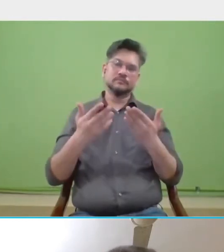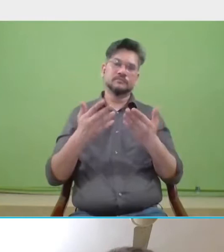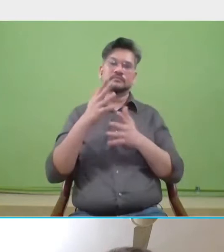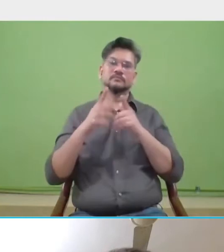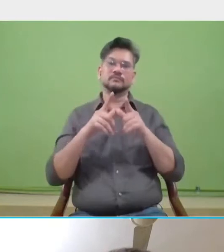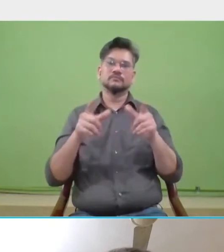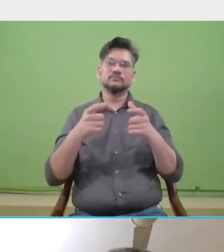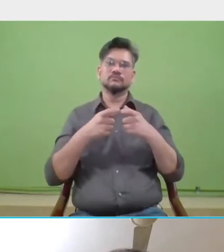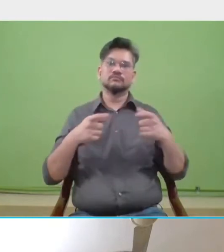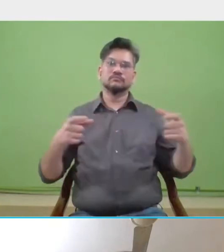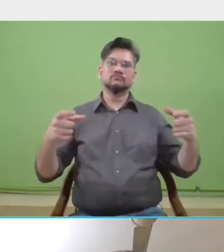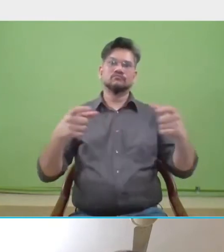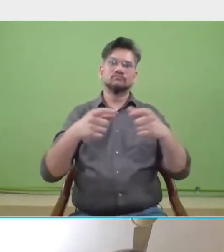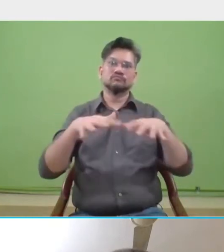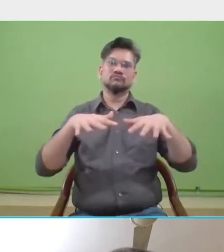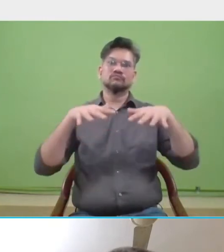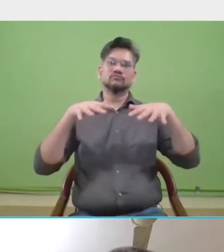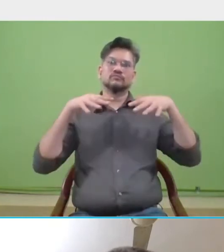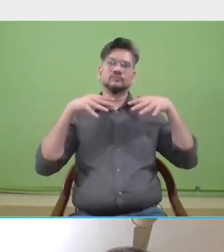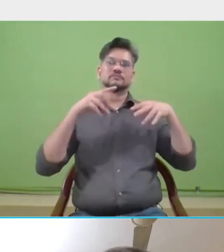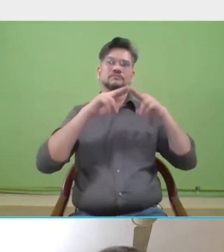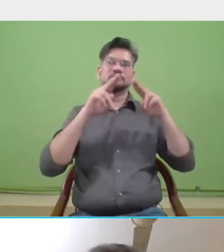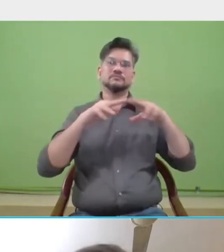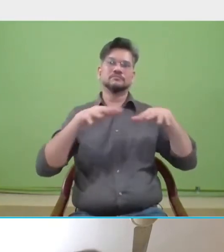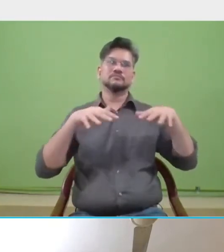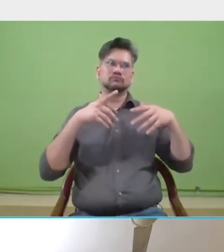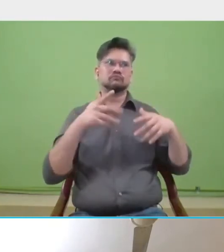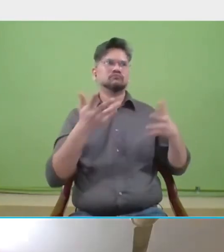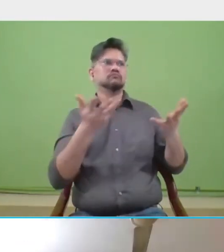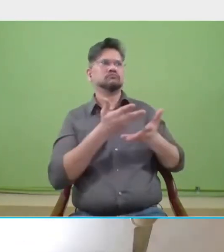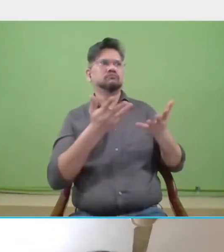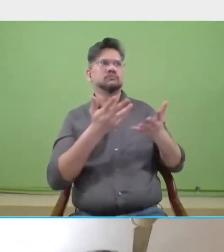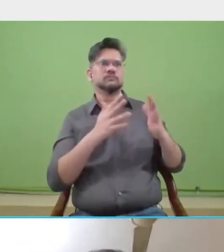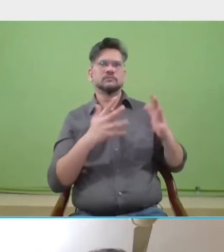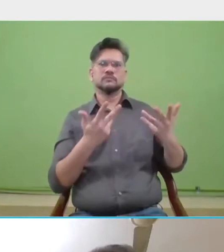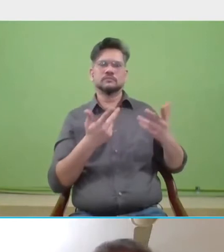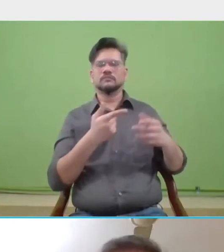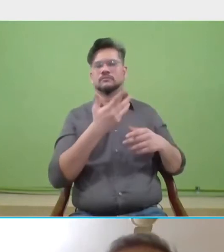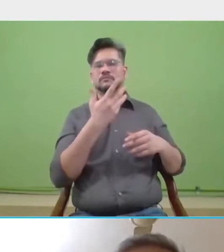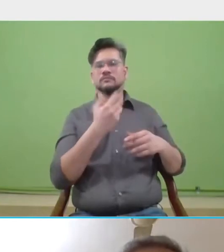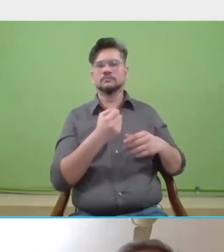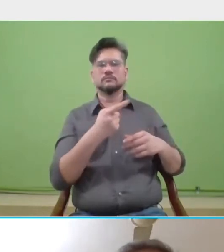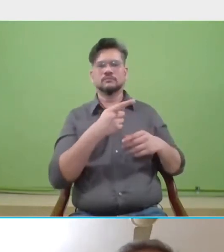that happens in international conferences okay so they have some kind of international sign but not